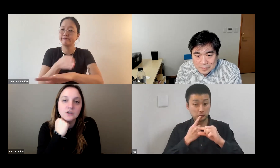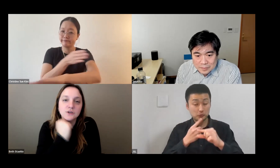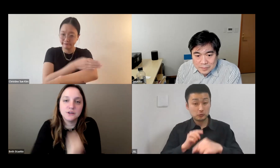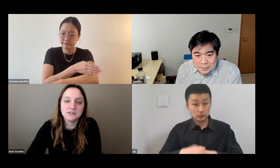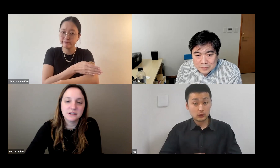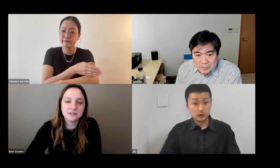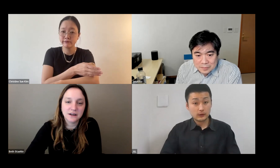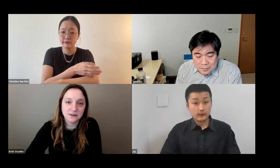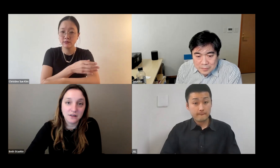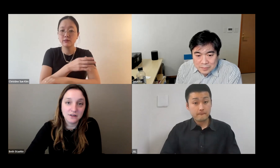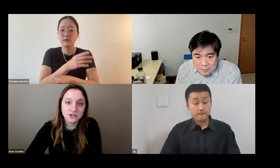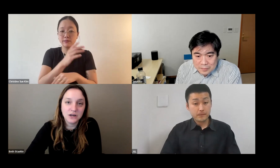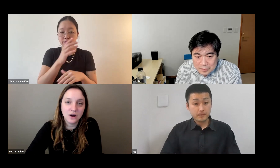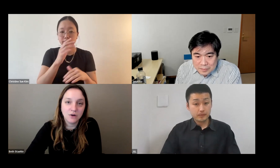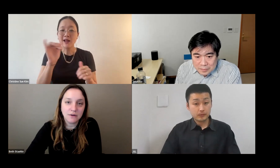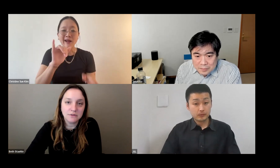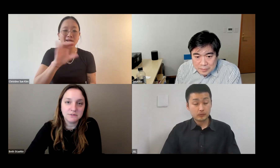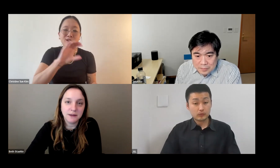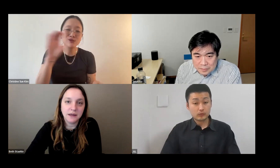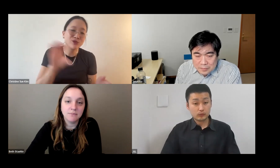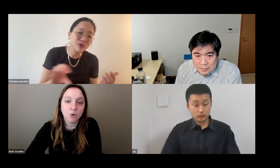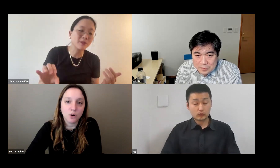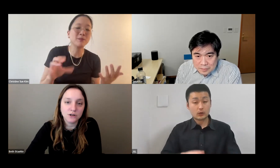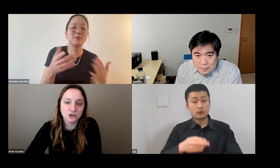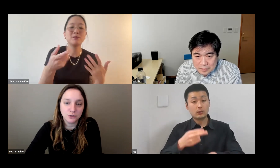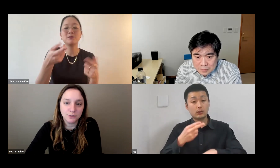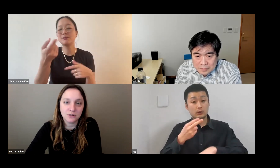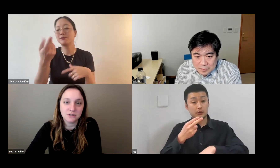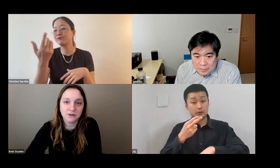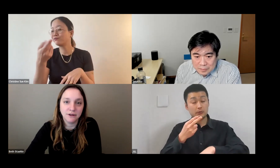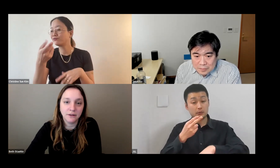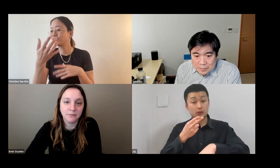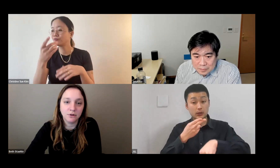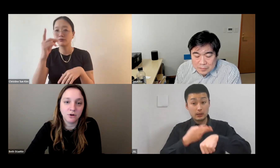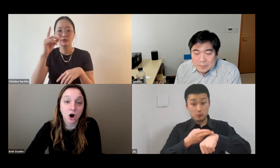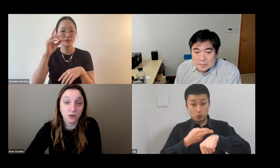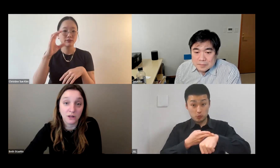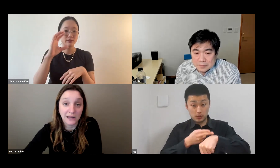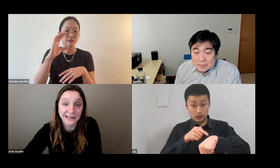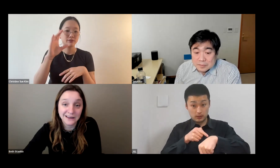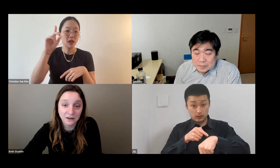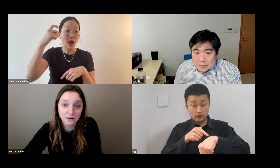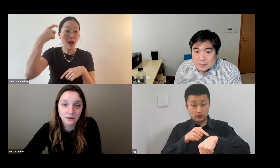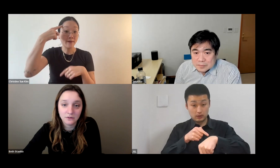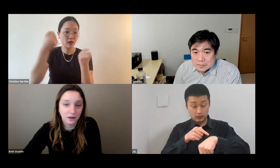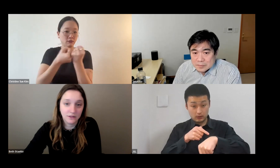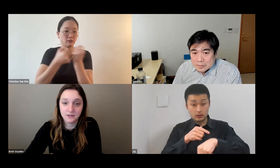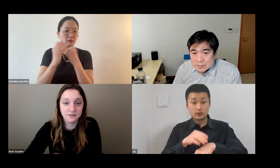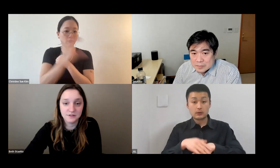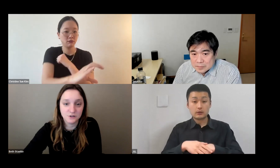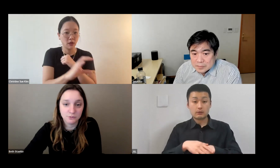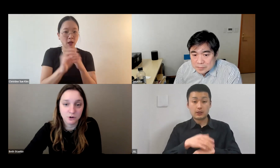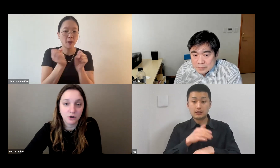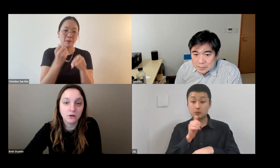so there's technology around making more interpreters available online like this zoom call